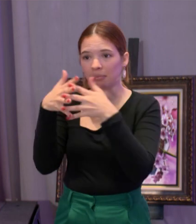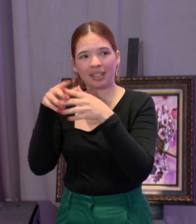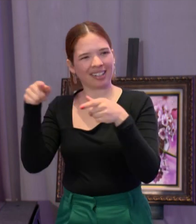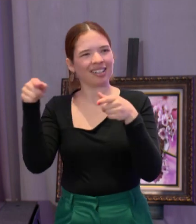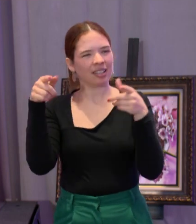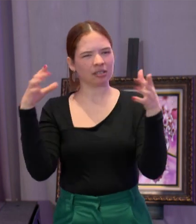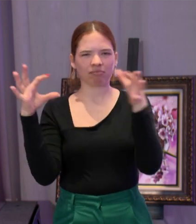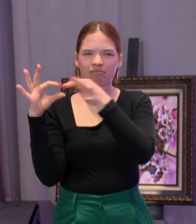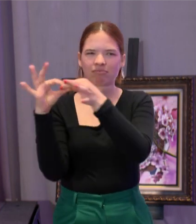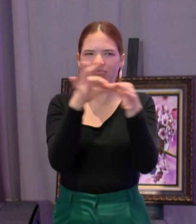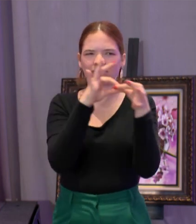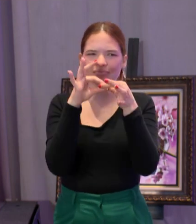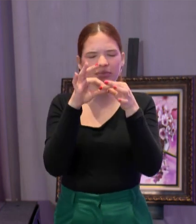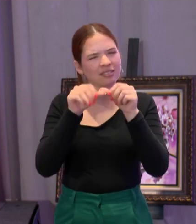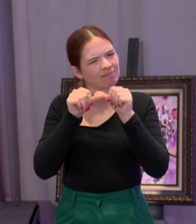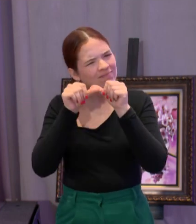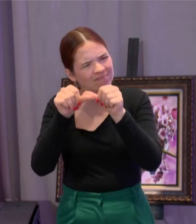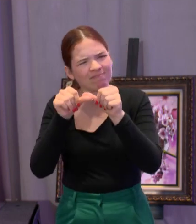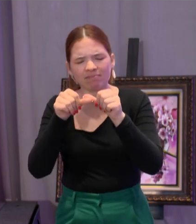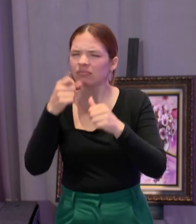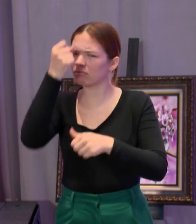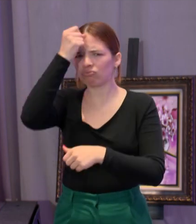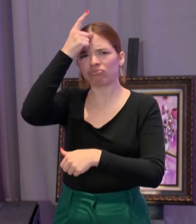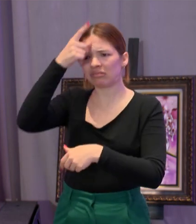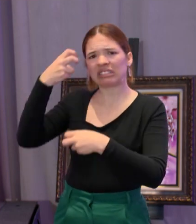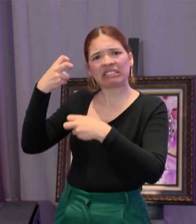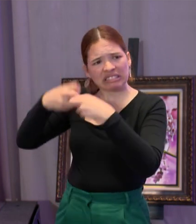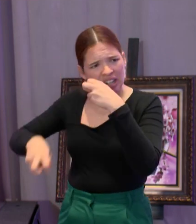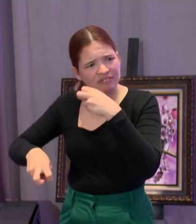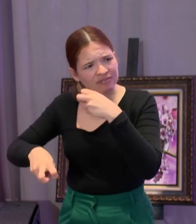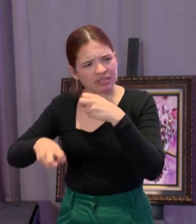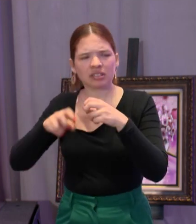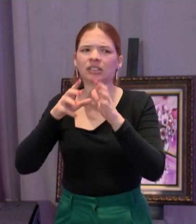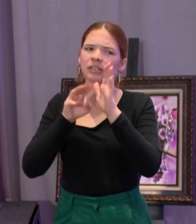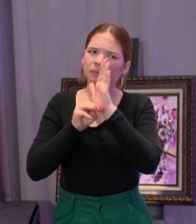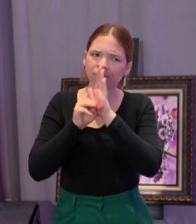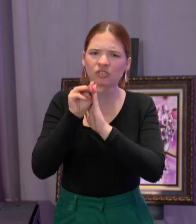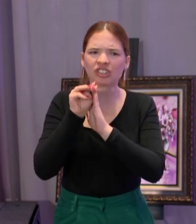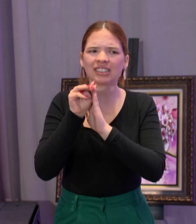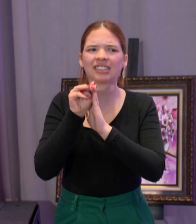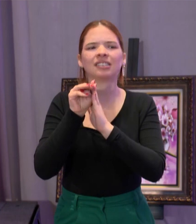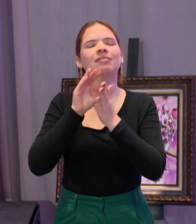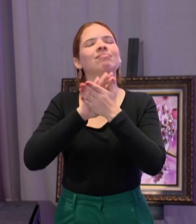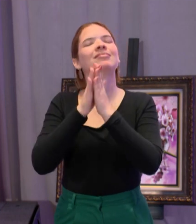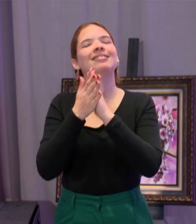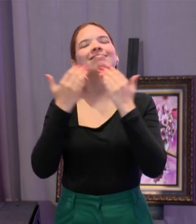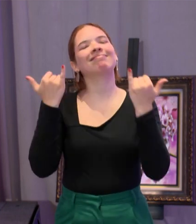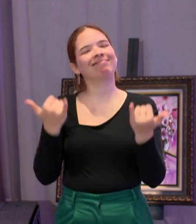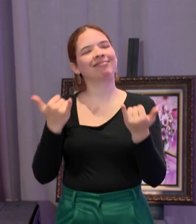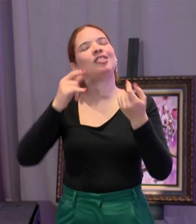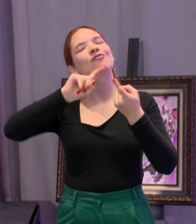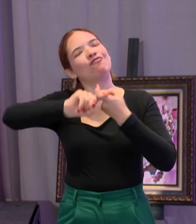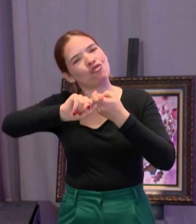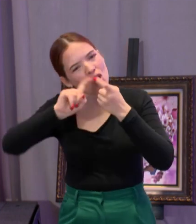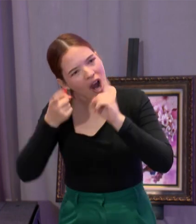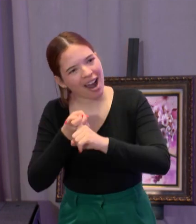IT HAS SURVIVED TURBULENT TIMES, STATE. MATURED TO THE PRESENT -